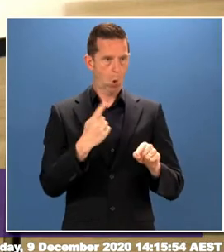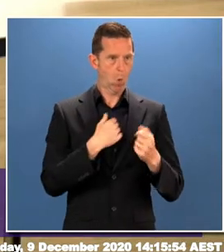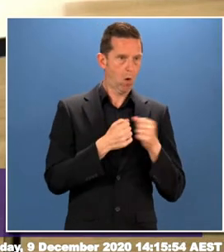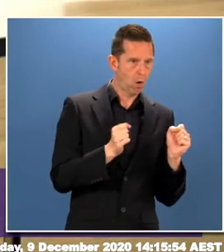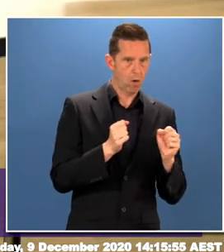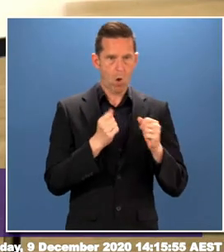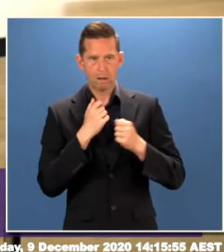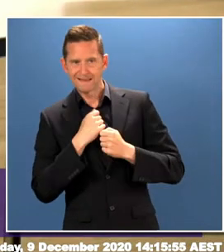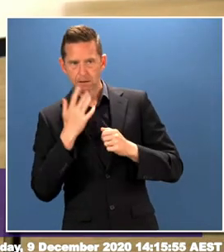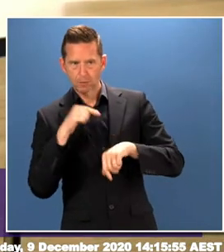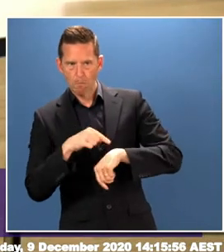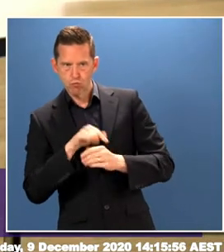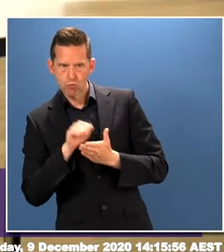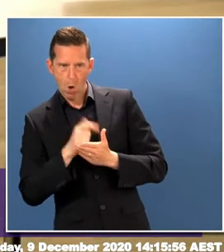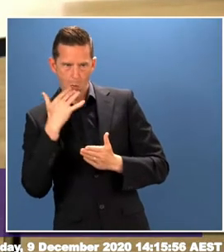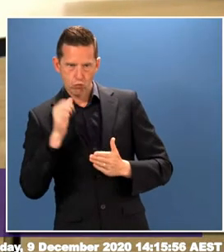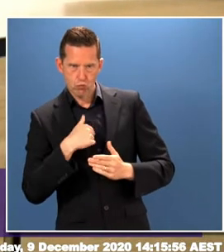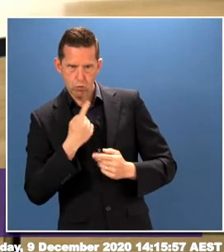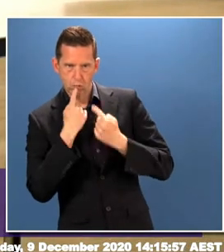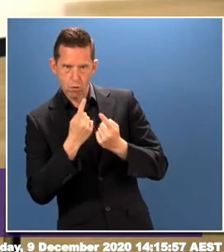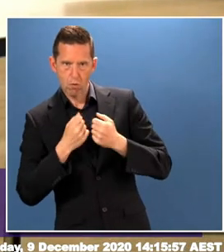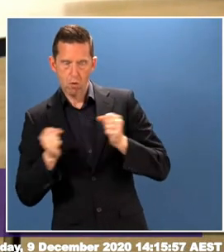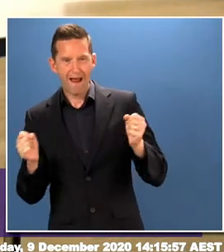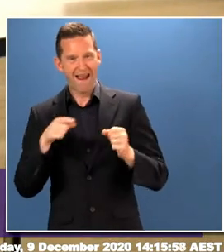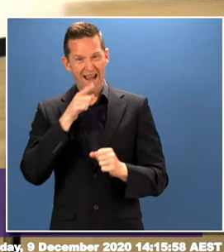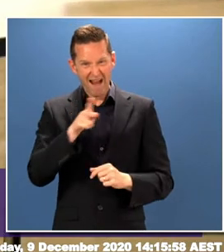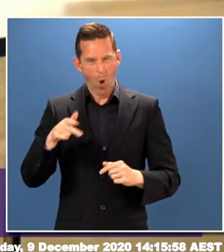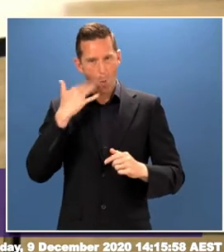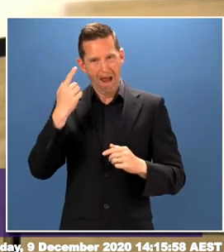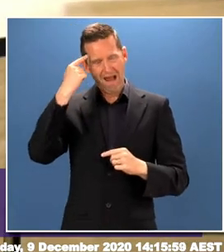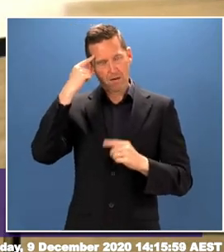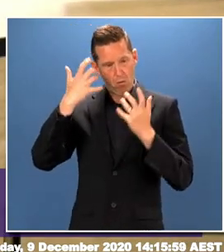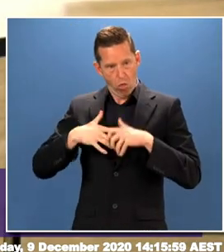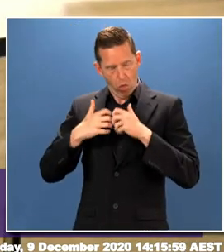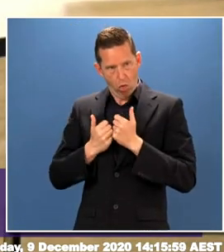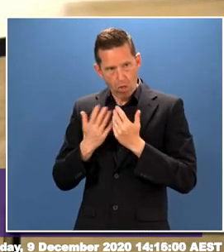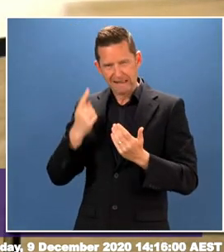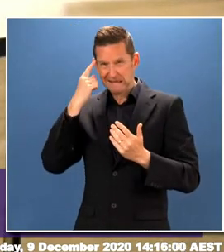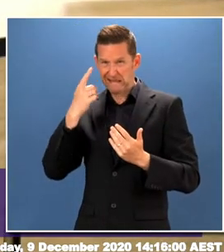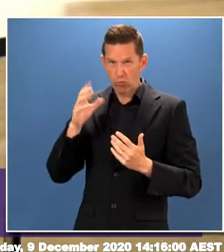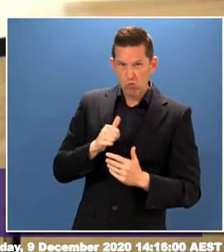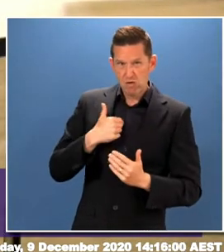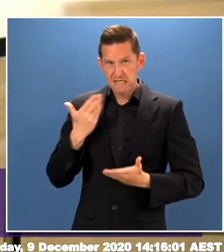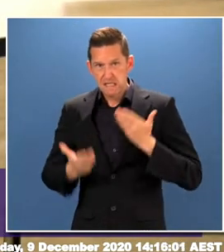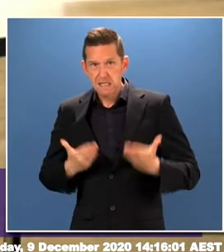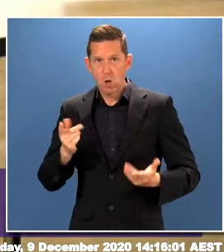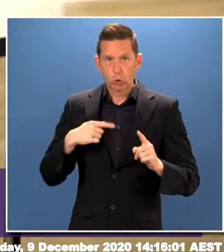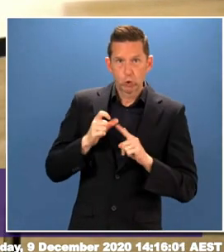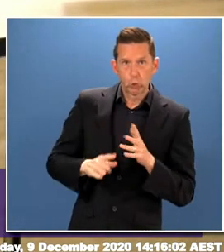So that seems to be what you are saying in regards to that constant decision-making? And it's the case, isn't it, that in relation to coming out,